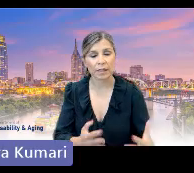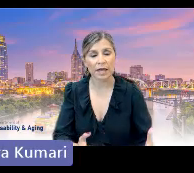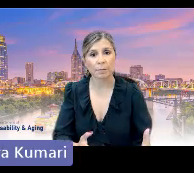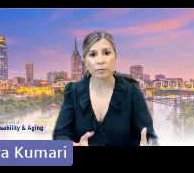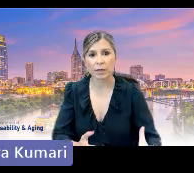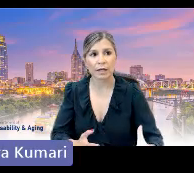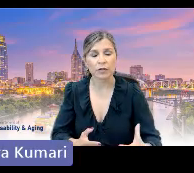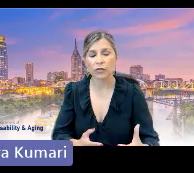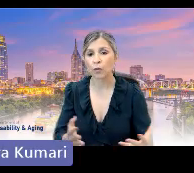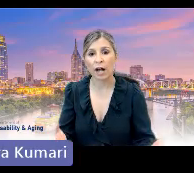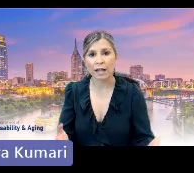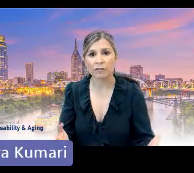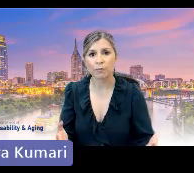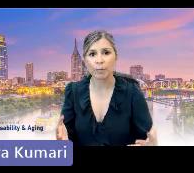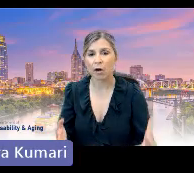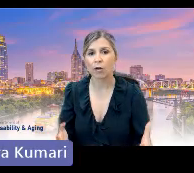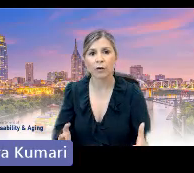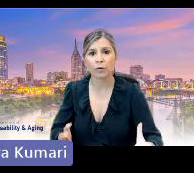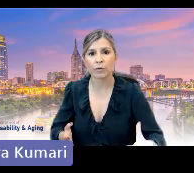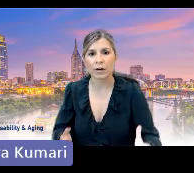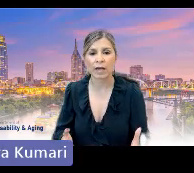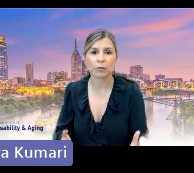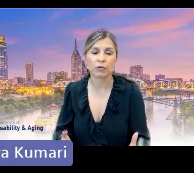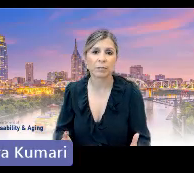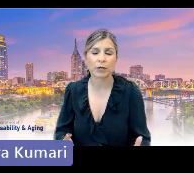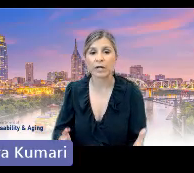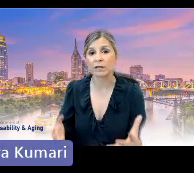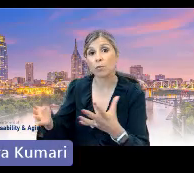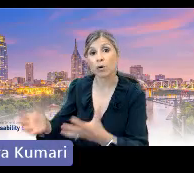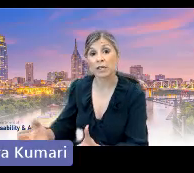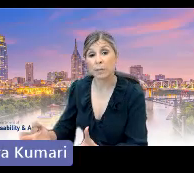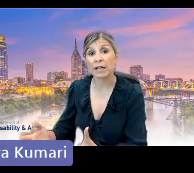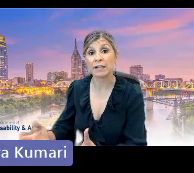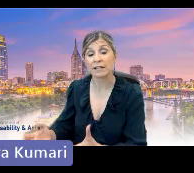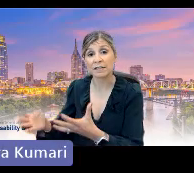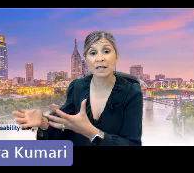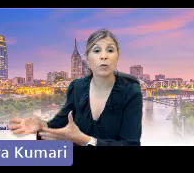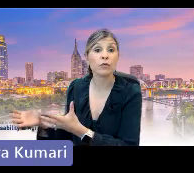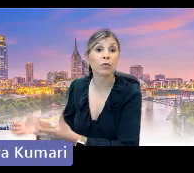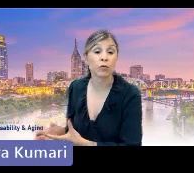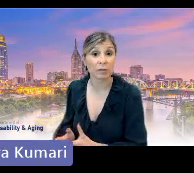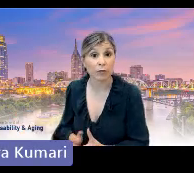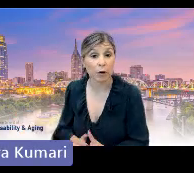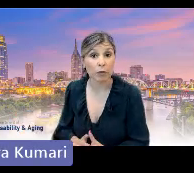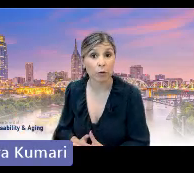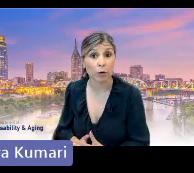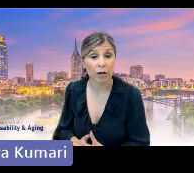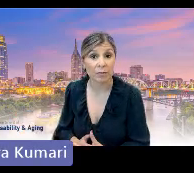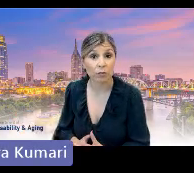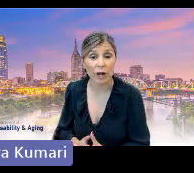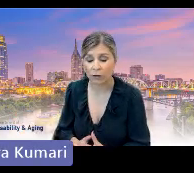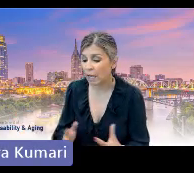but also they're able to experience more independence as they move through some of our other programs as well.